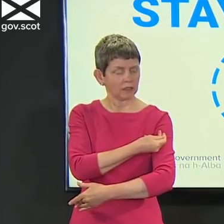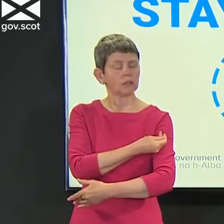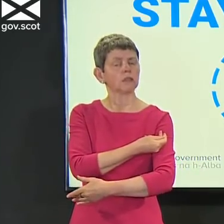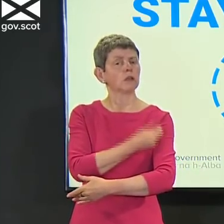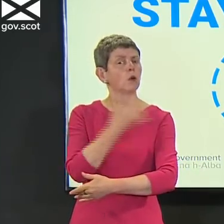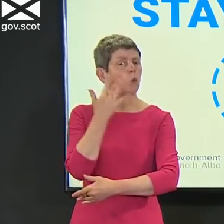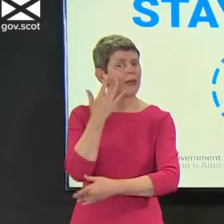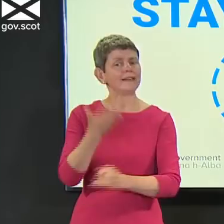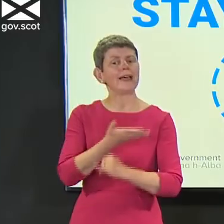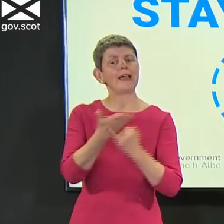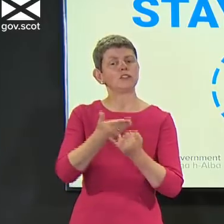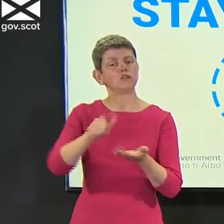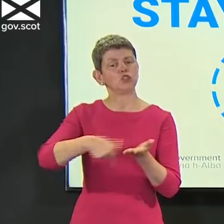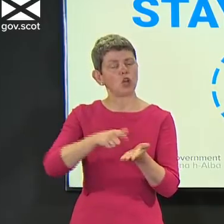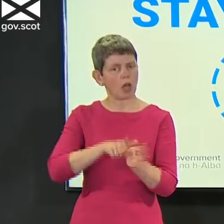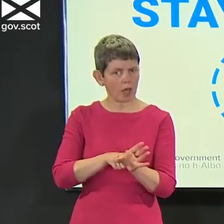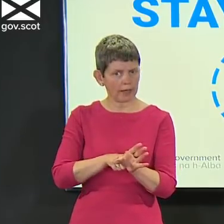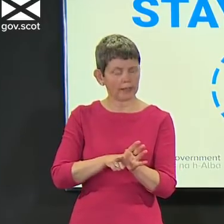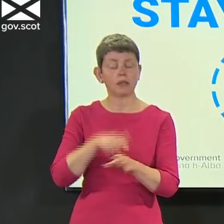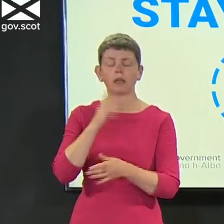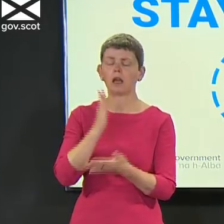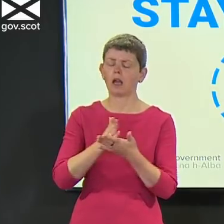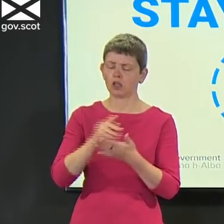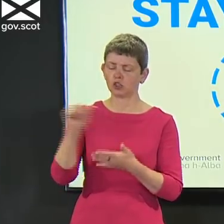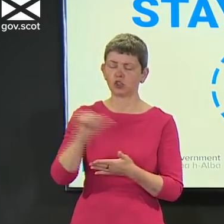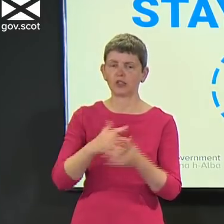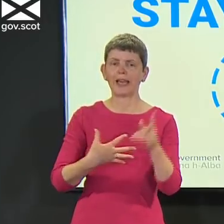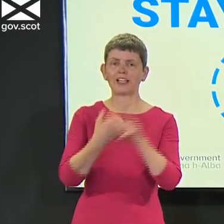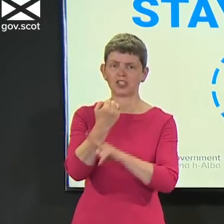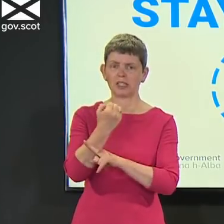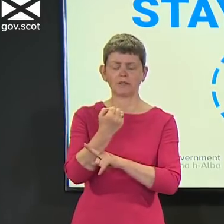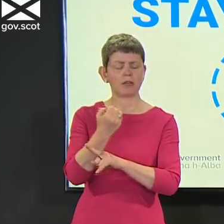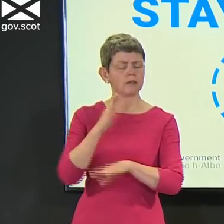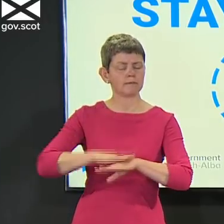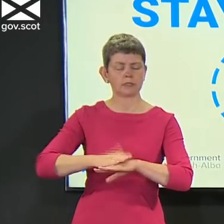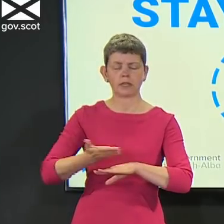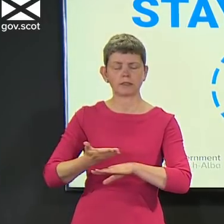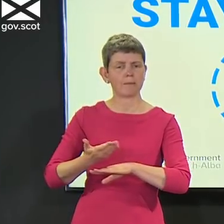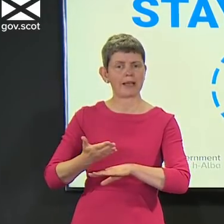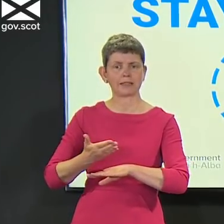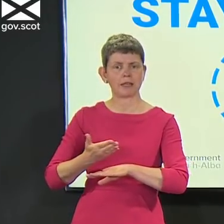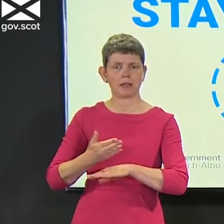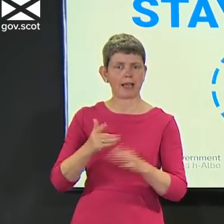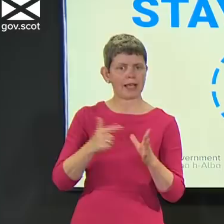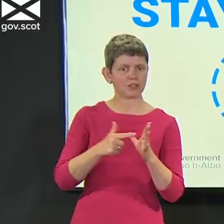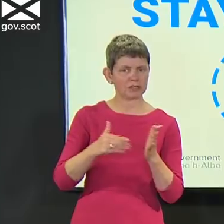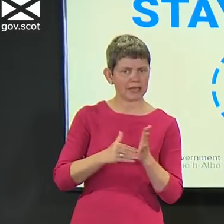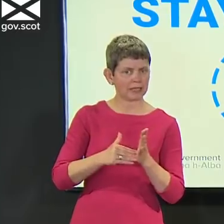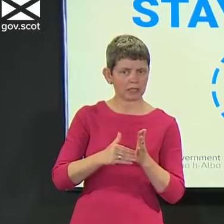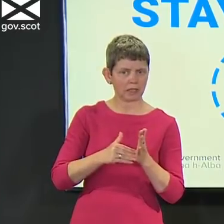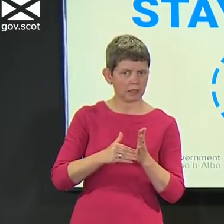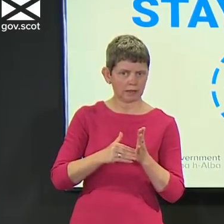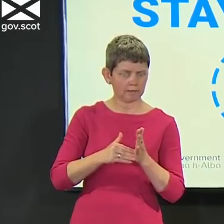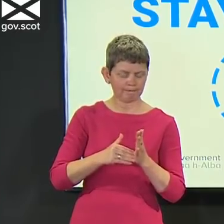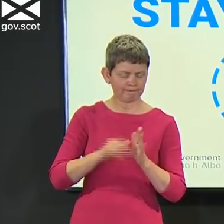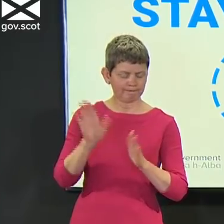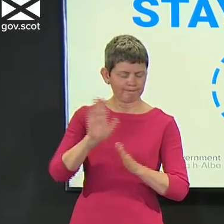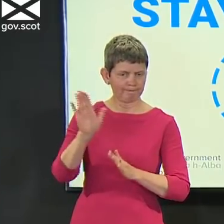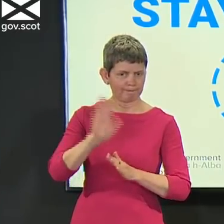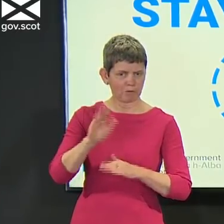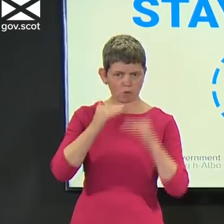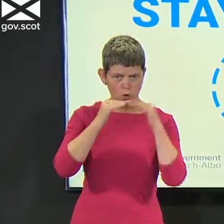meet that target even with that decision last week about not using AstraZeneca in the under 30s but